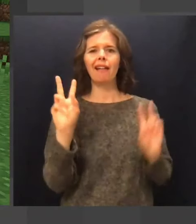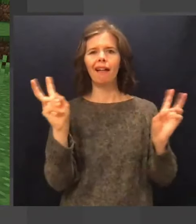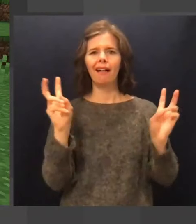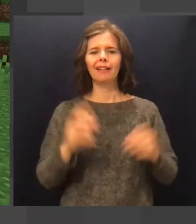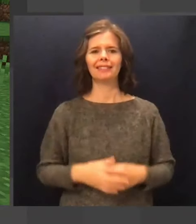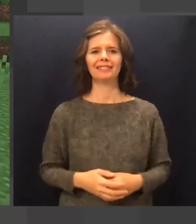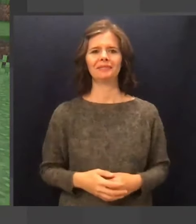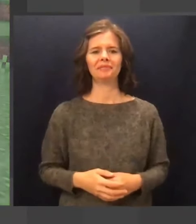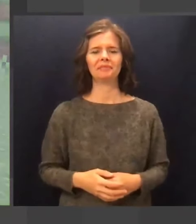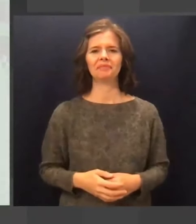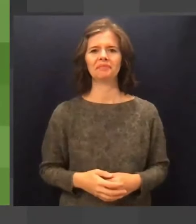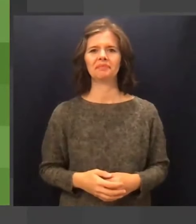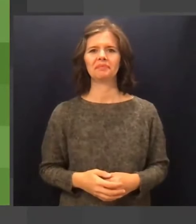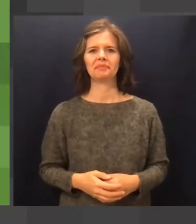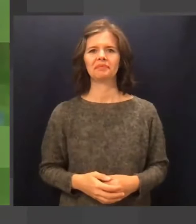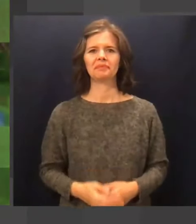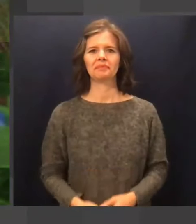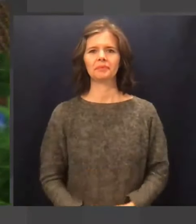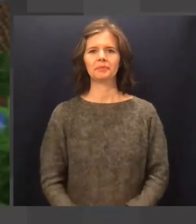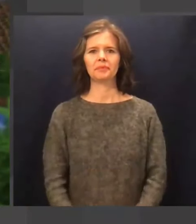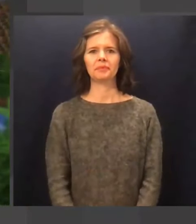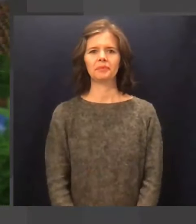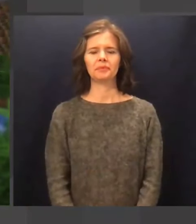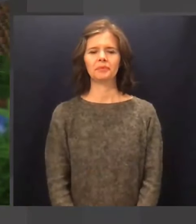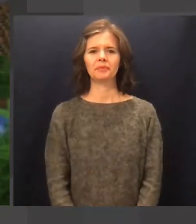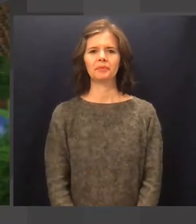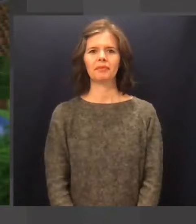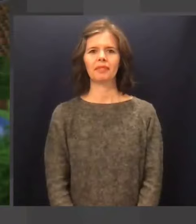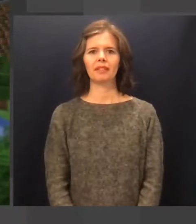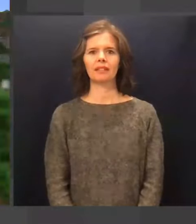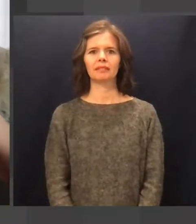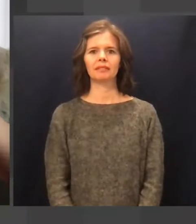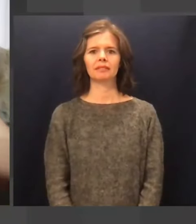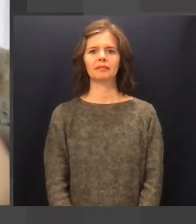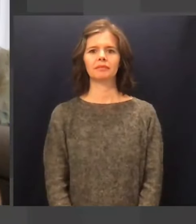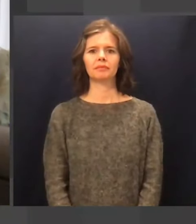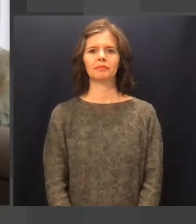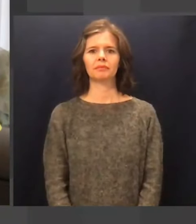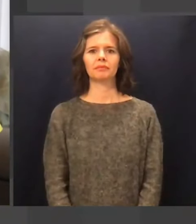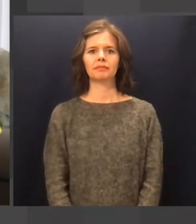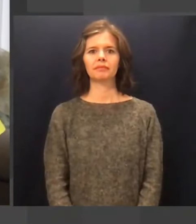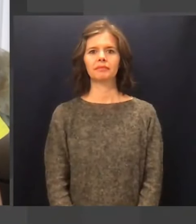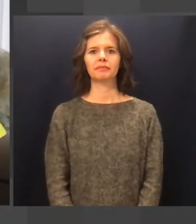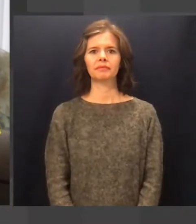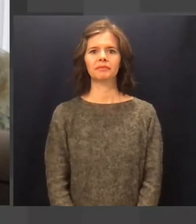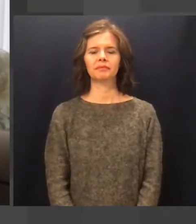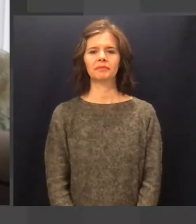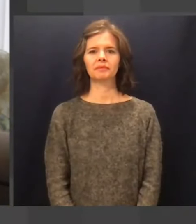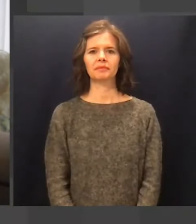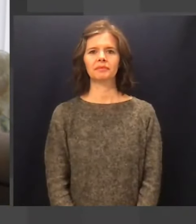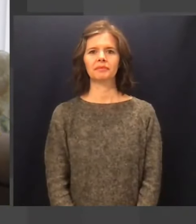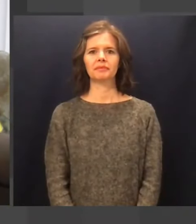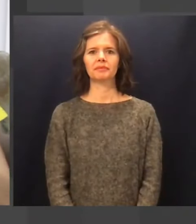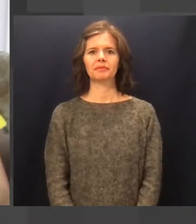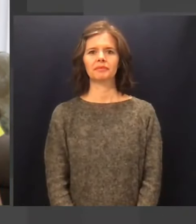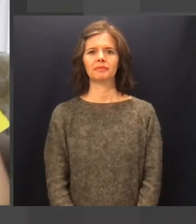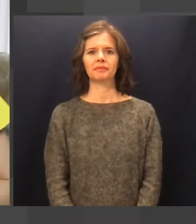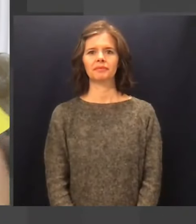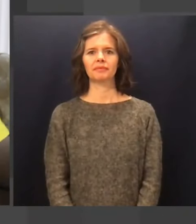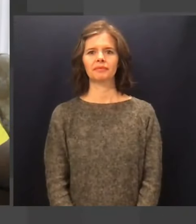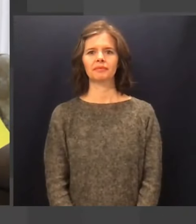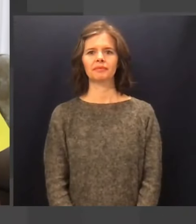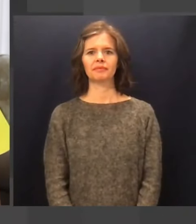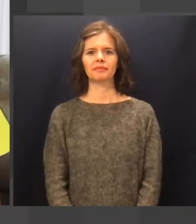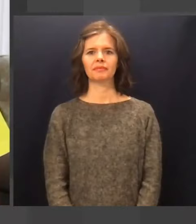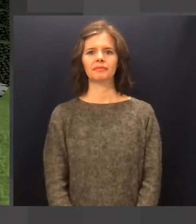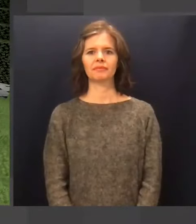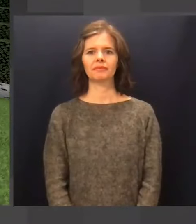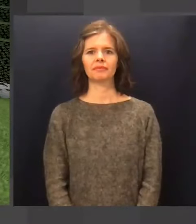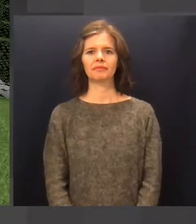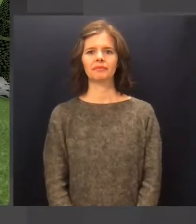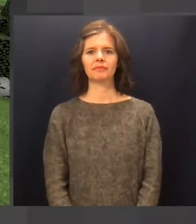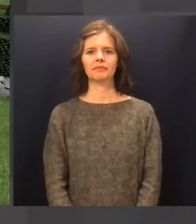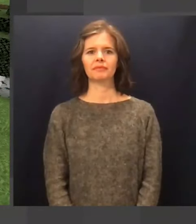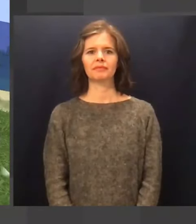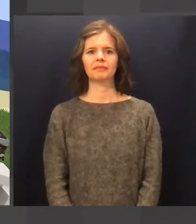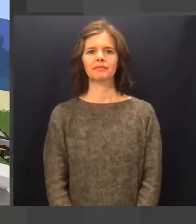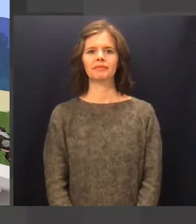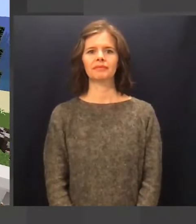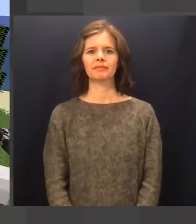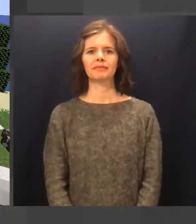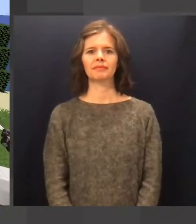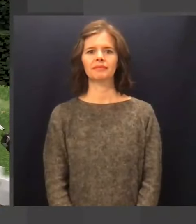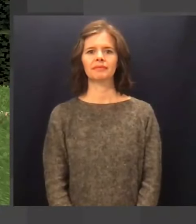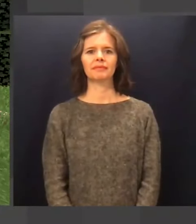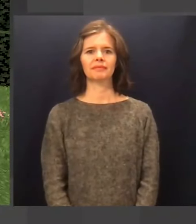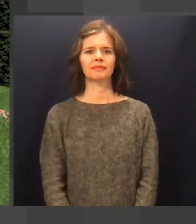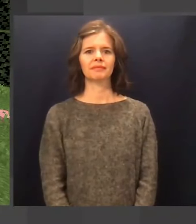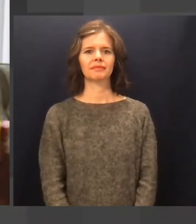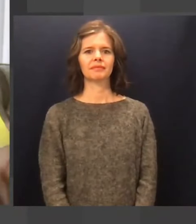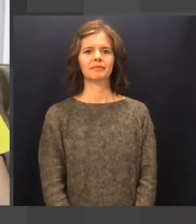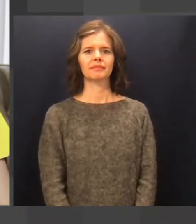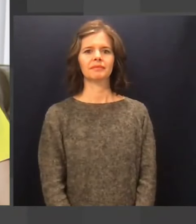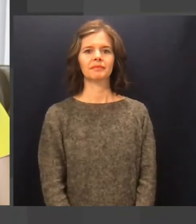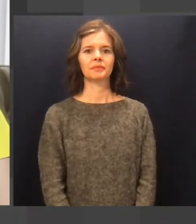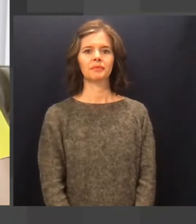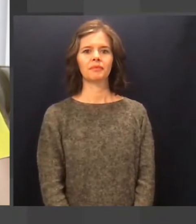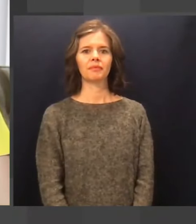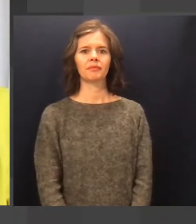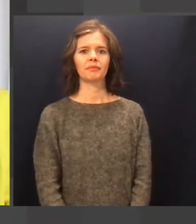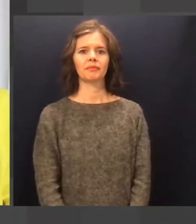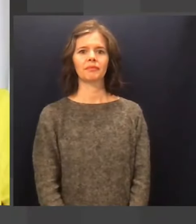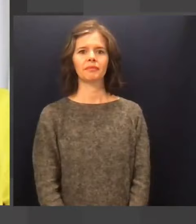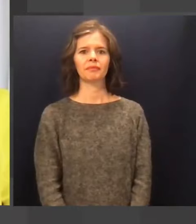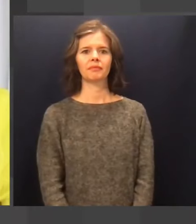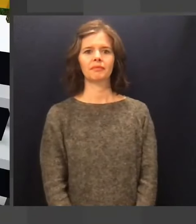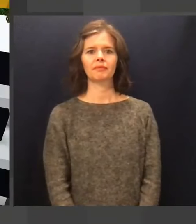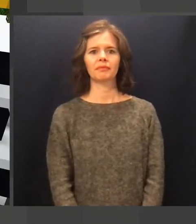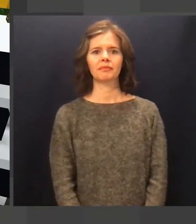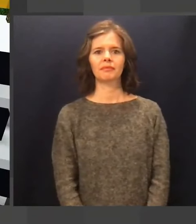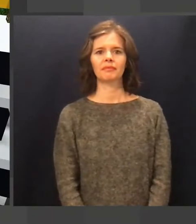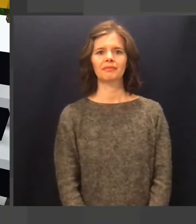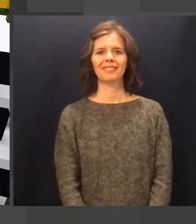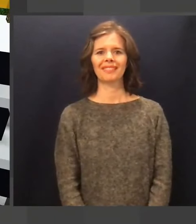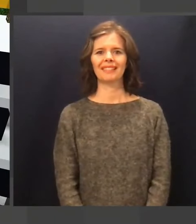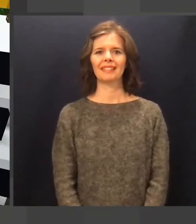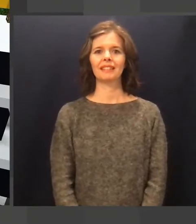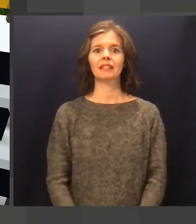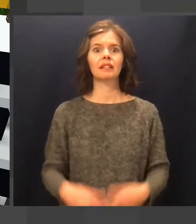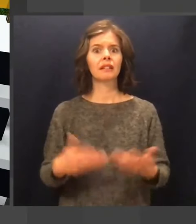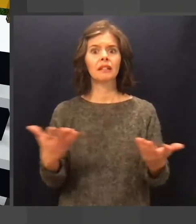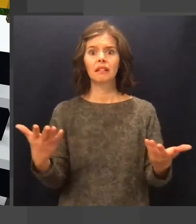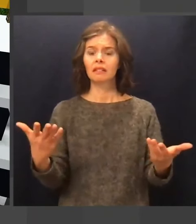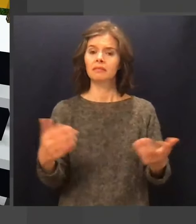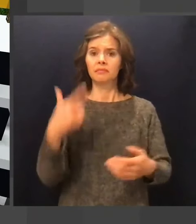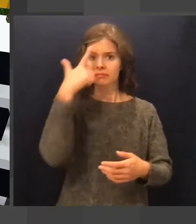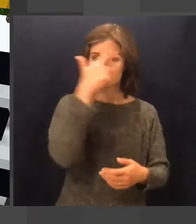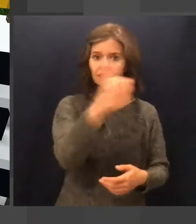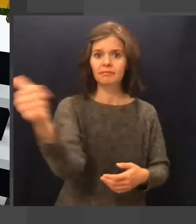IT A HABICAT.